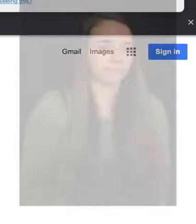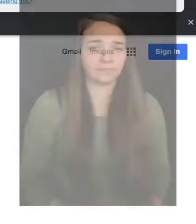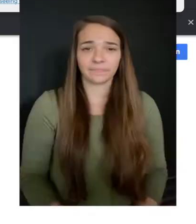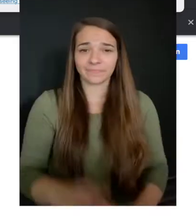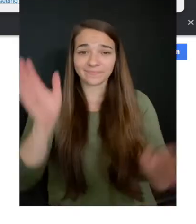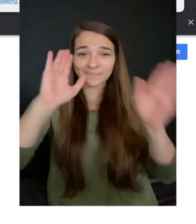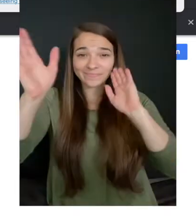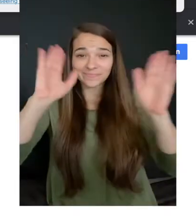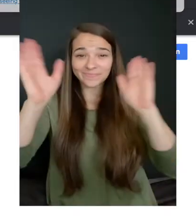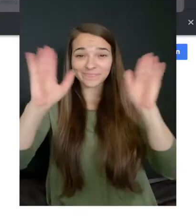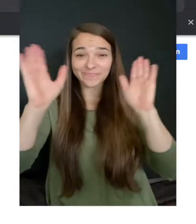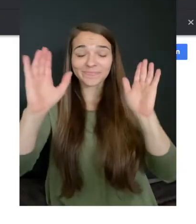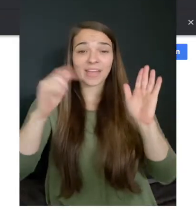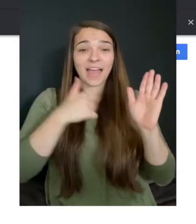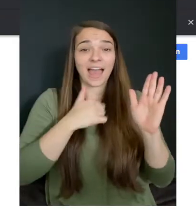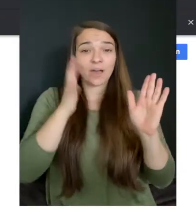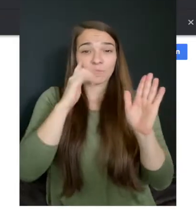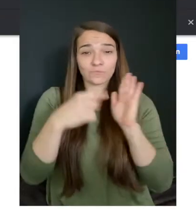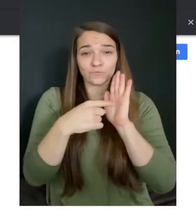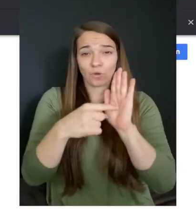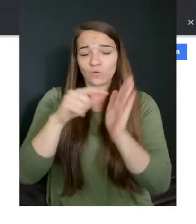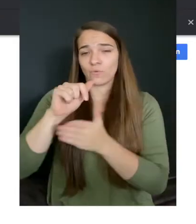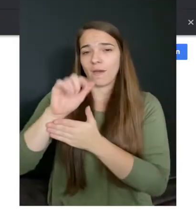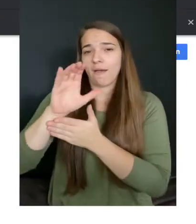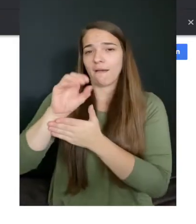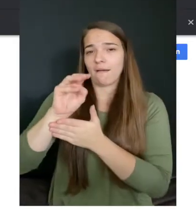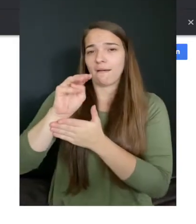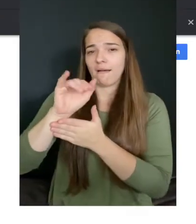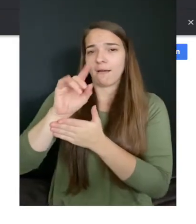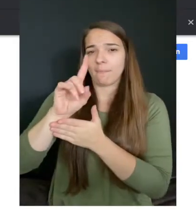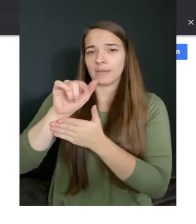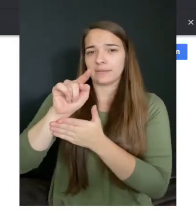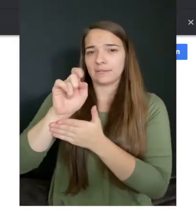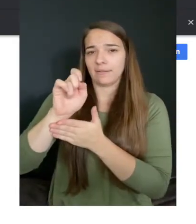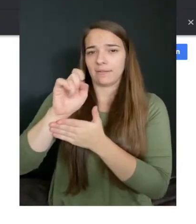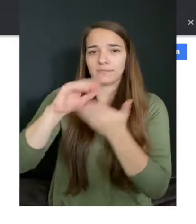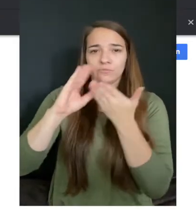Hello, everyone, I'm going to show you an Accommodate student portal walk through. So